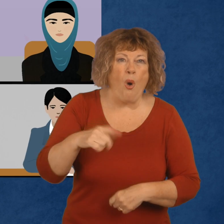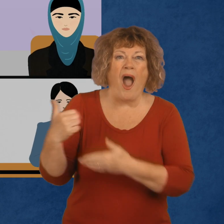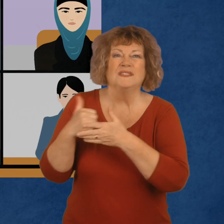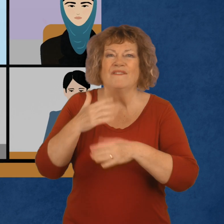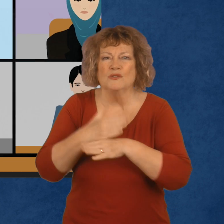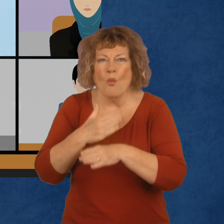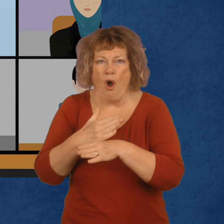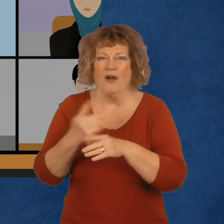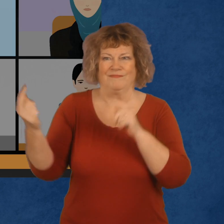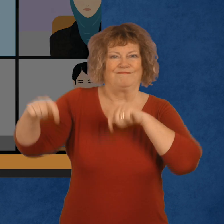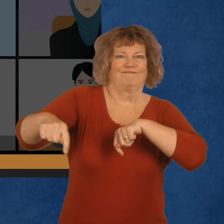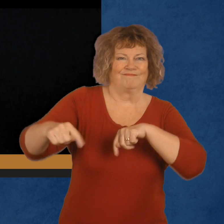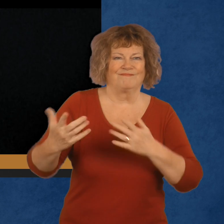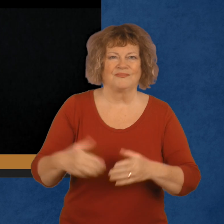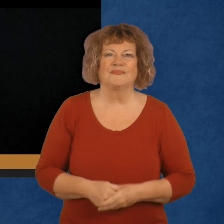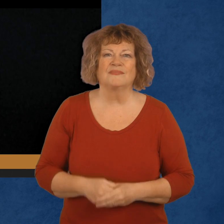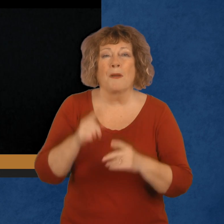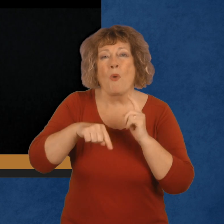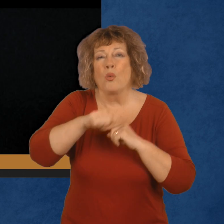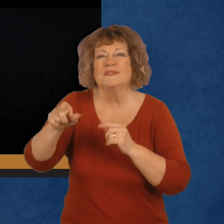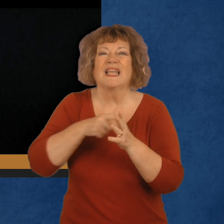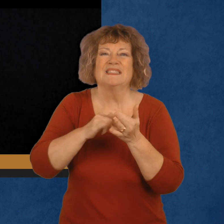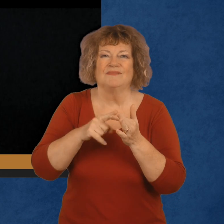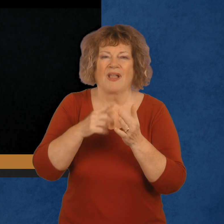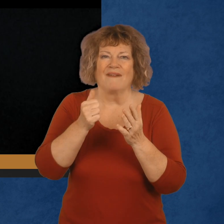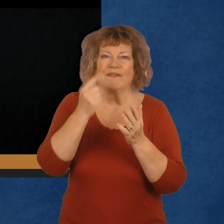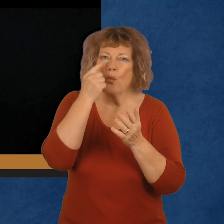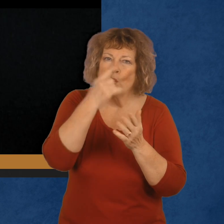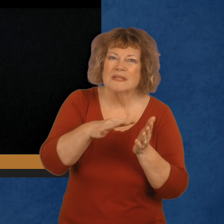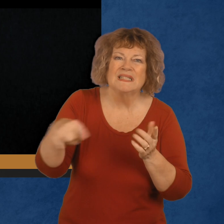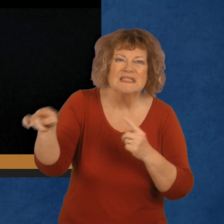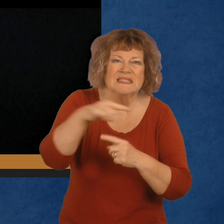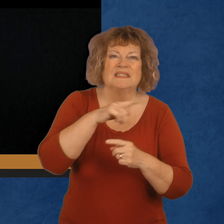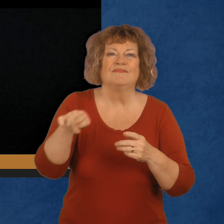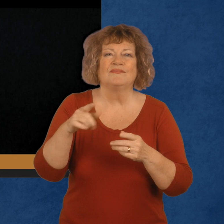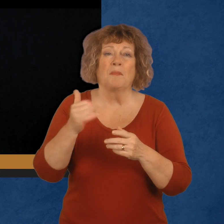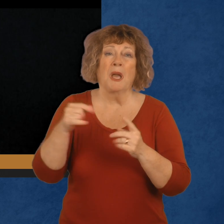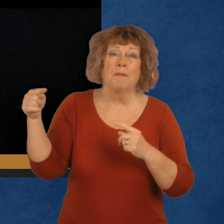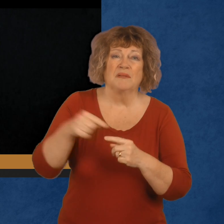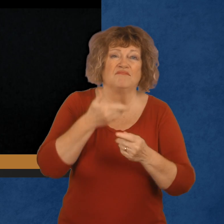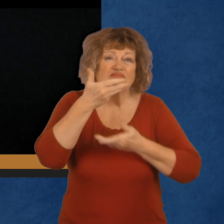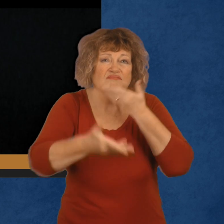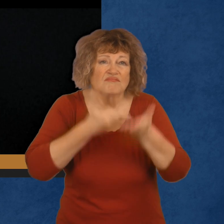In most cases there will be witnesses. A witness is someone asked to give oral evidence to support the arguments